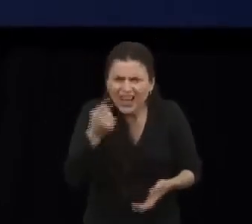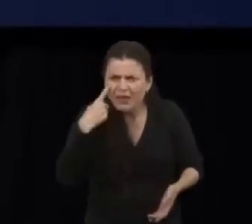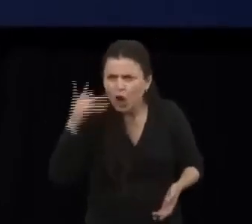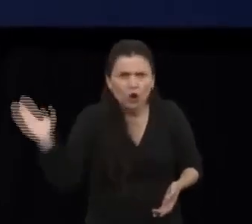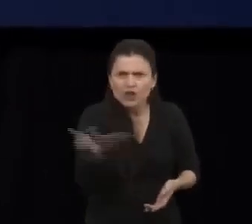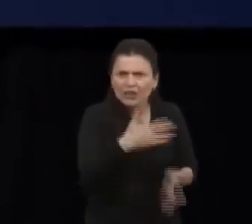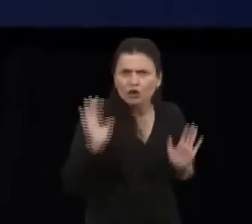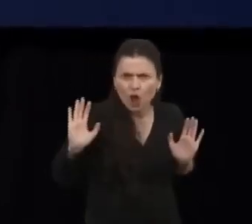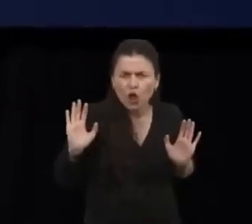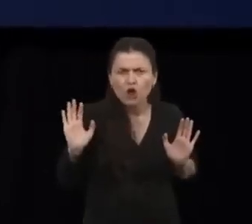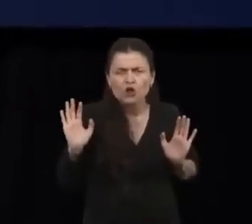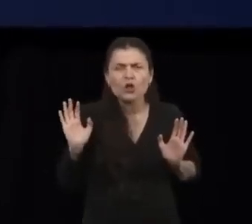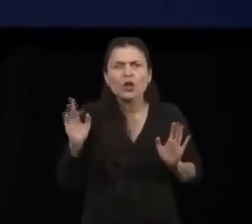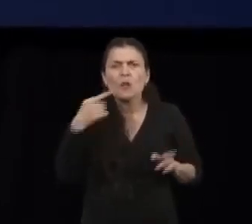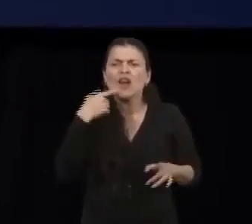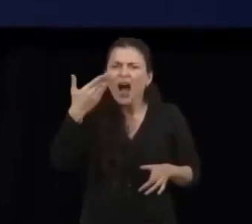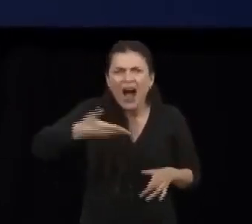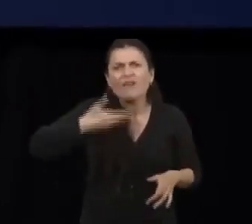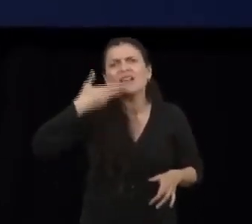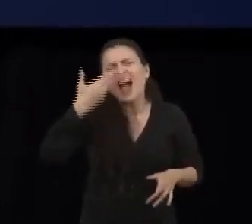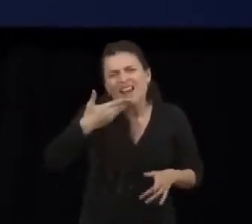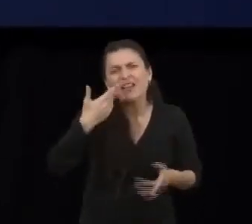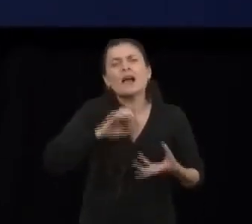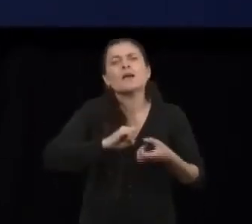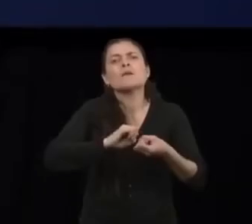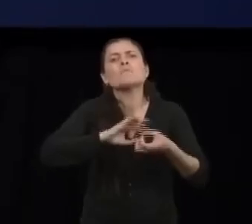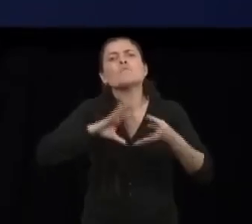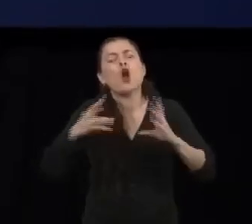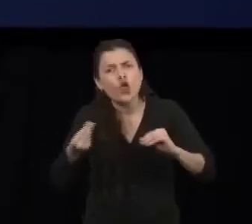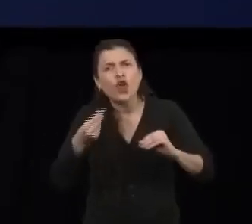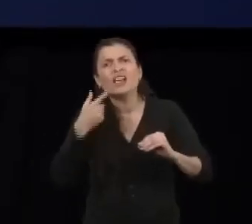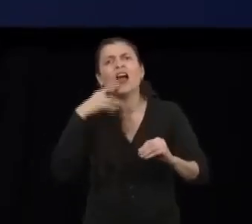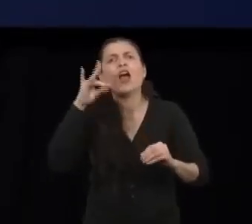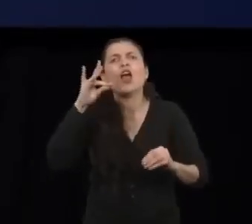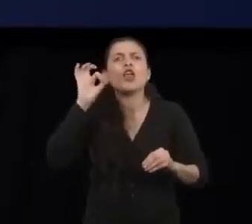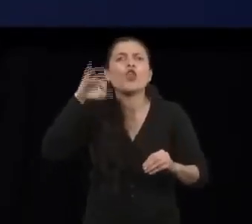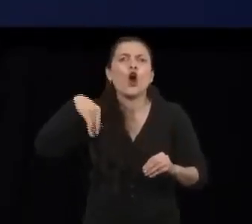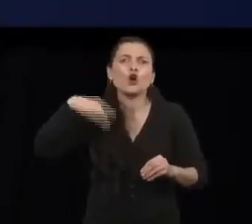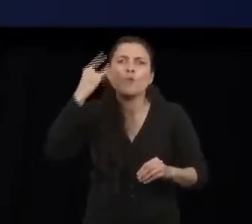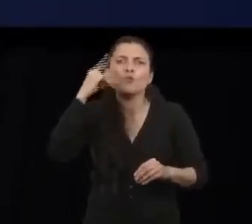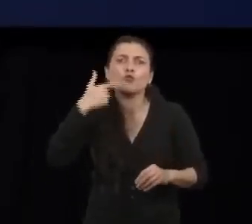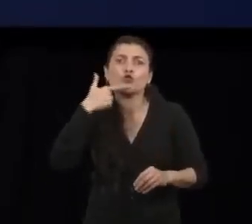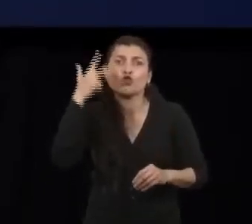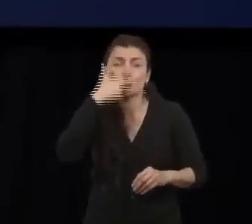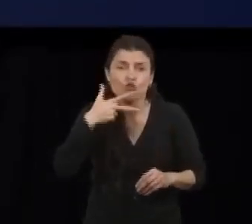they mention it all the time, that it is the model of Doornbusch overshooting,